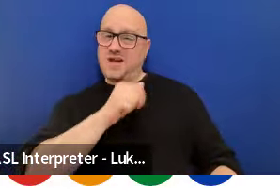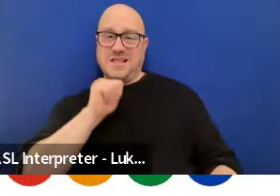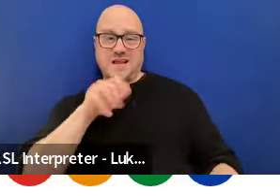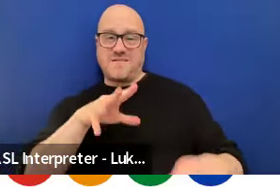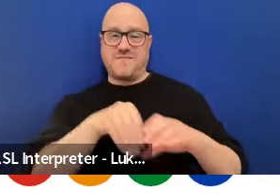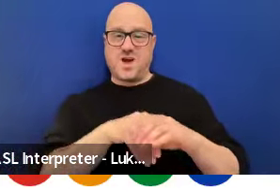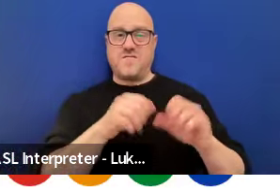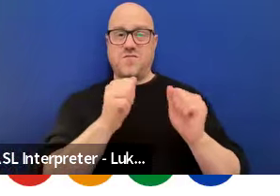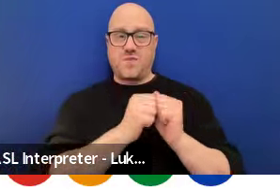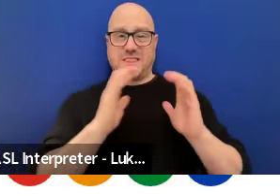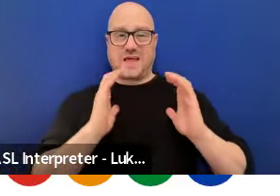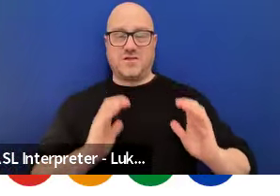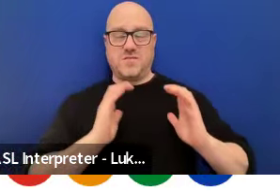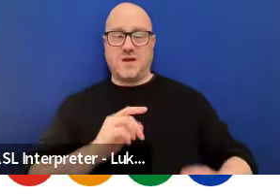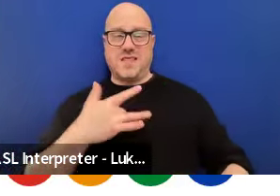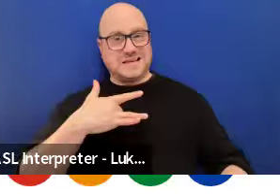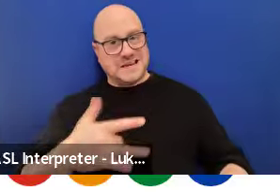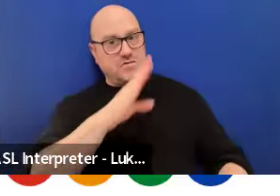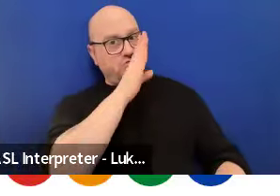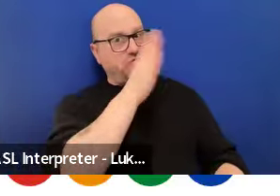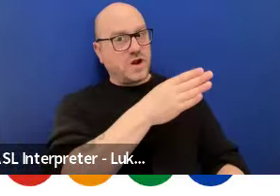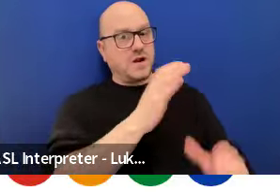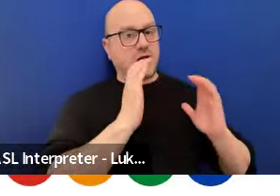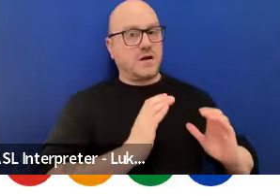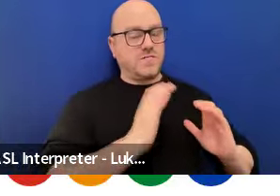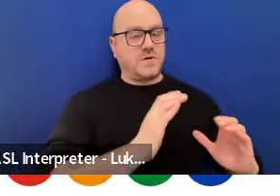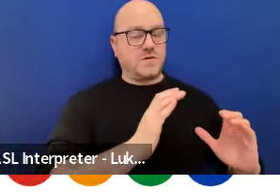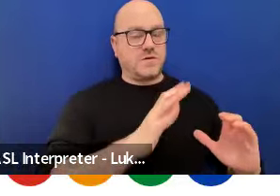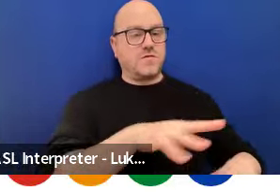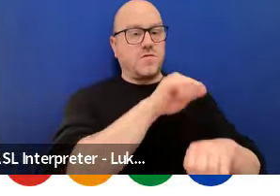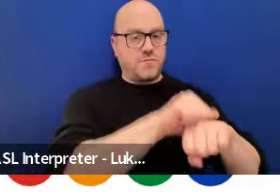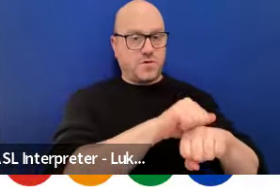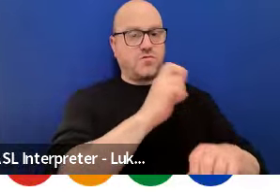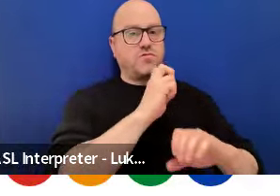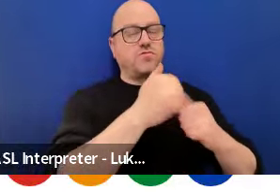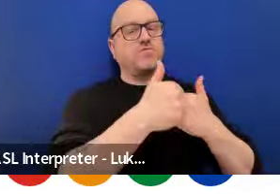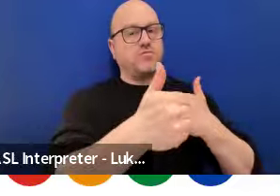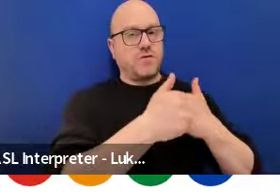IN THAT SETUP, WE ARE REMOVED FROM -- CUSTOMERS ARE BOOKING THEIR TRIPS DIRECTLY WITH